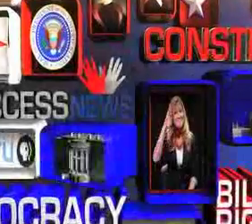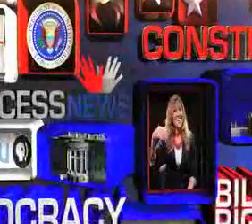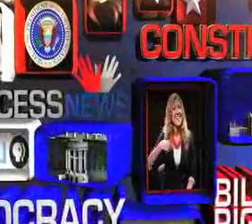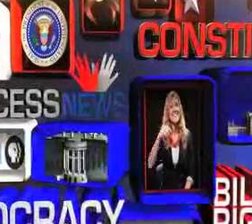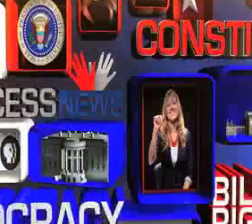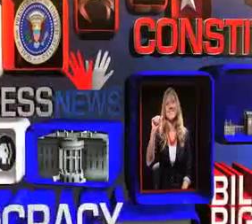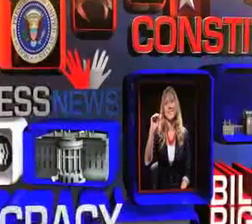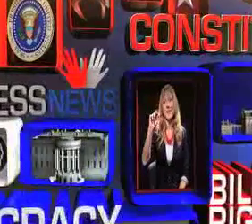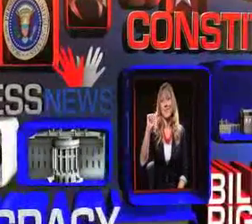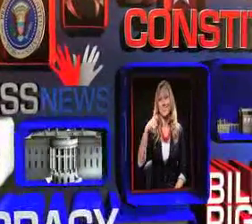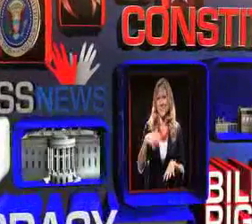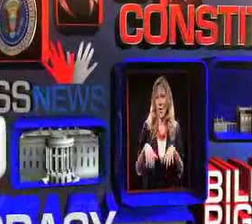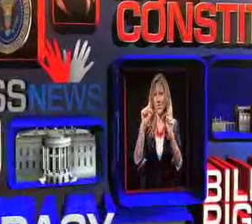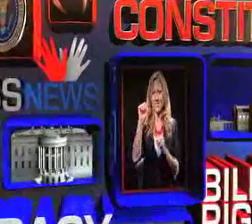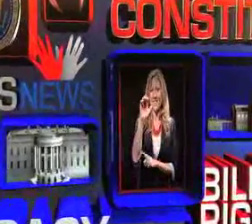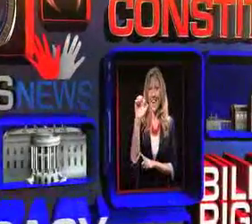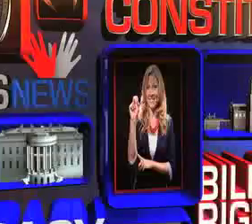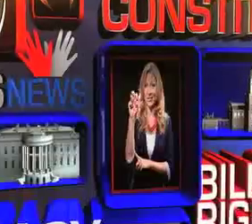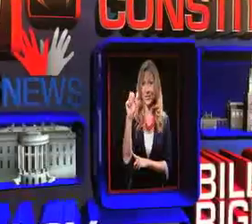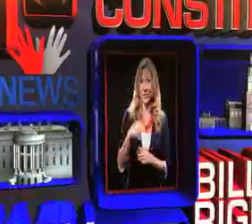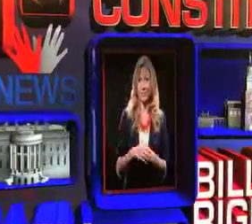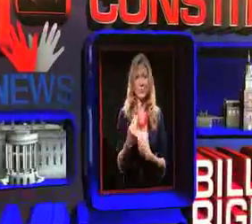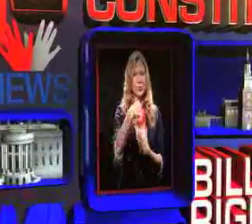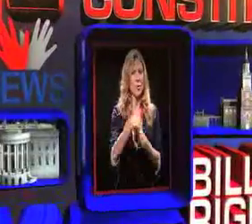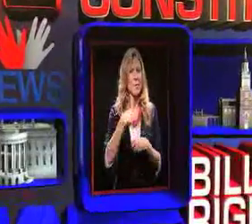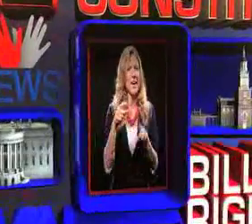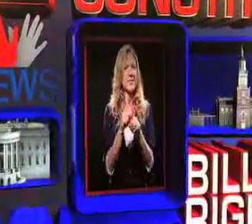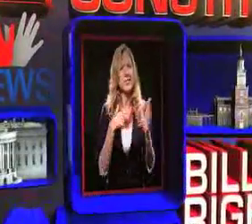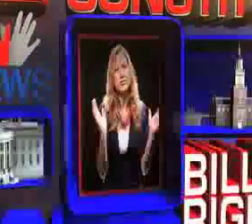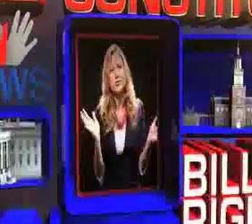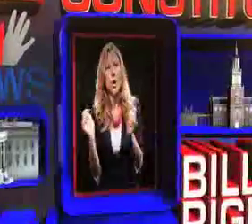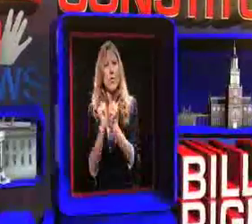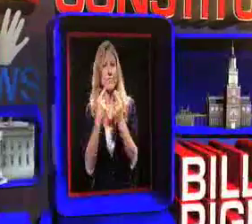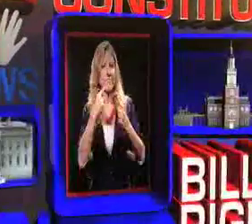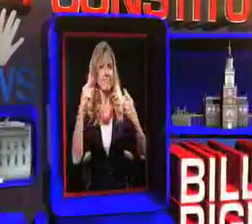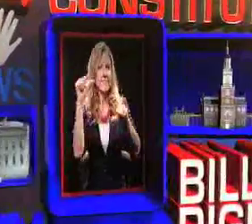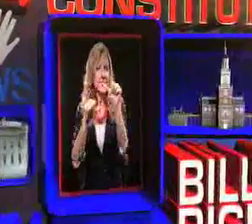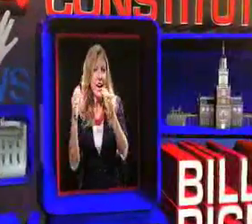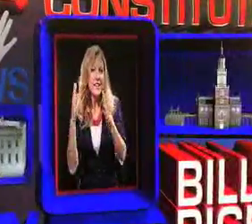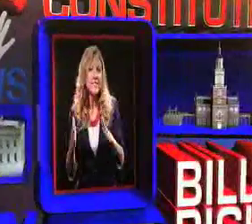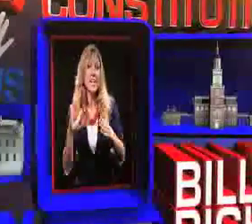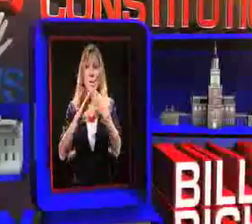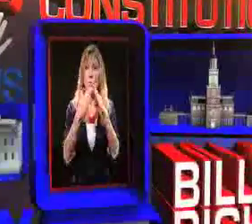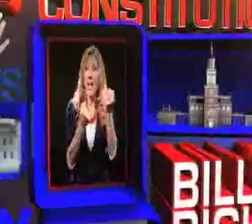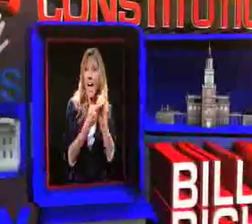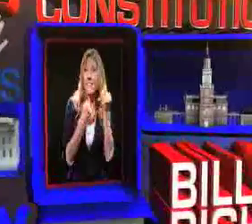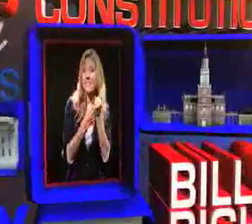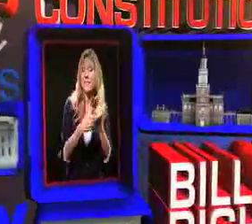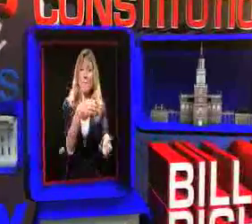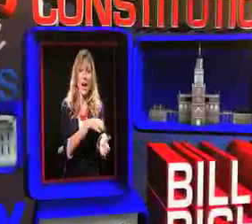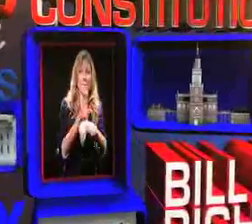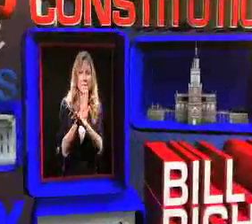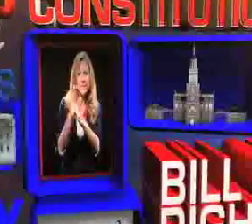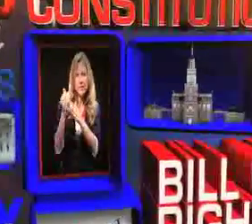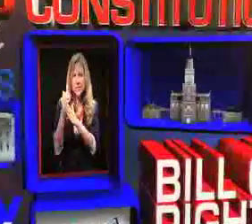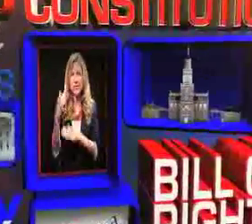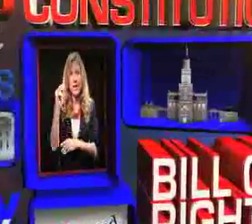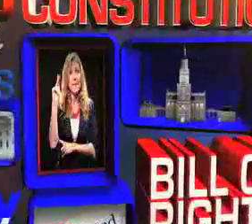Hi! I'm Tamara, host of ACCESS News. Join me as I talk with renowned scientists, community advocates, powerful business leaders,